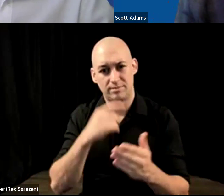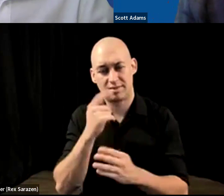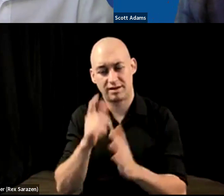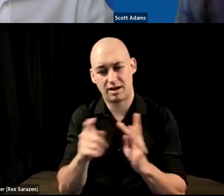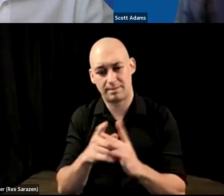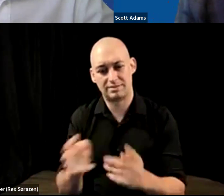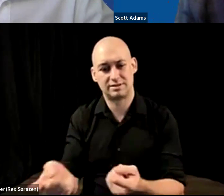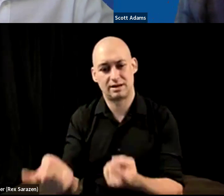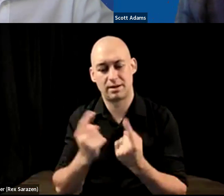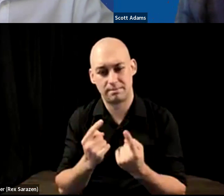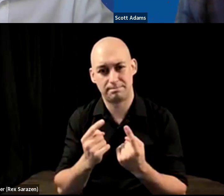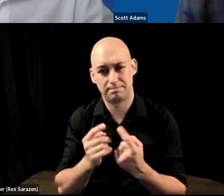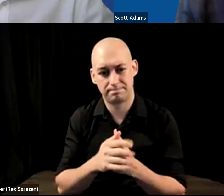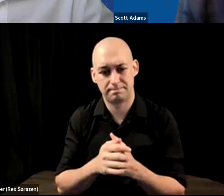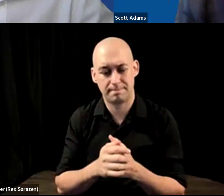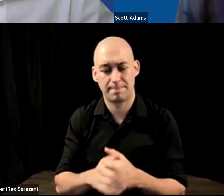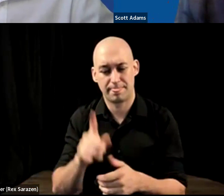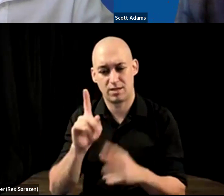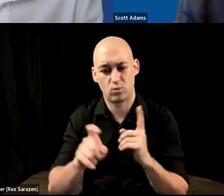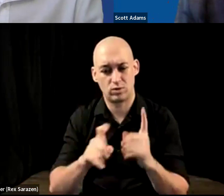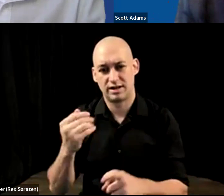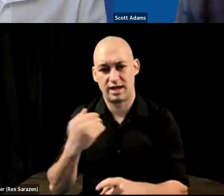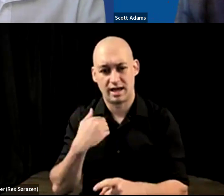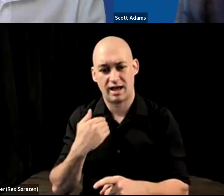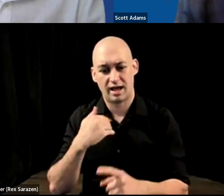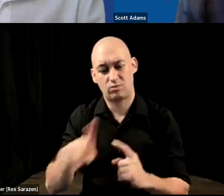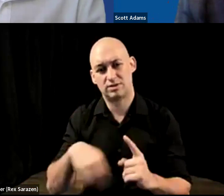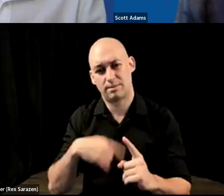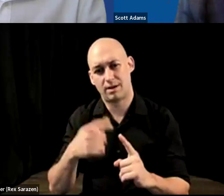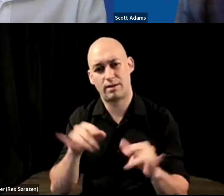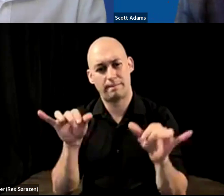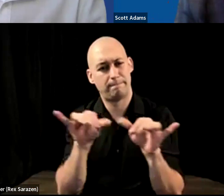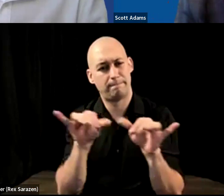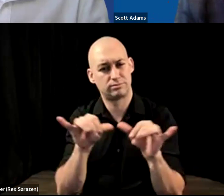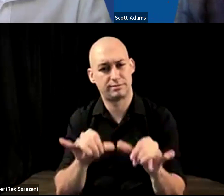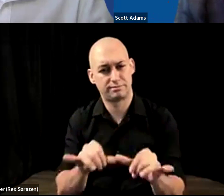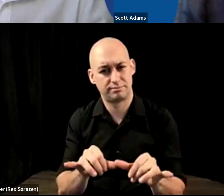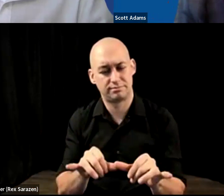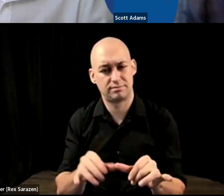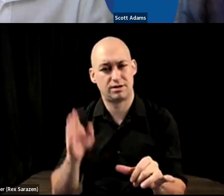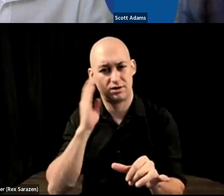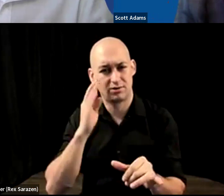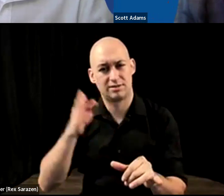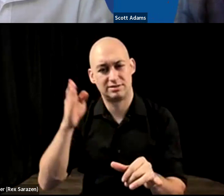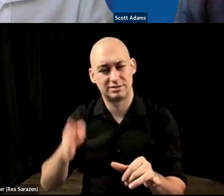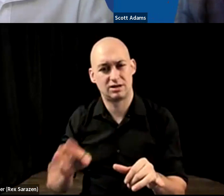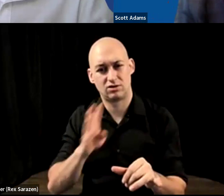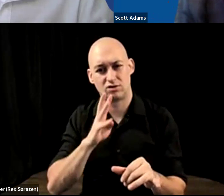up. The question I had was about measurements, and I know on the slide it talked about that some of